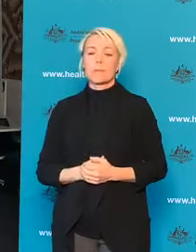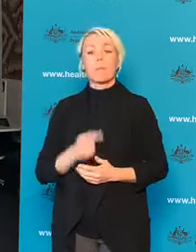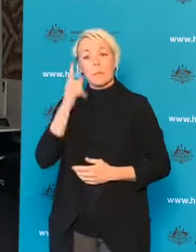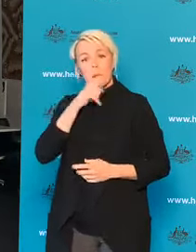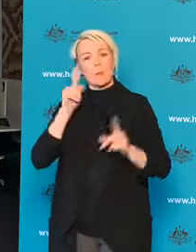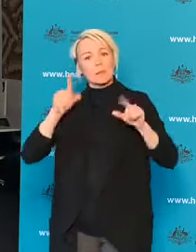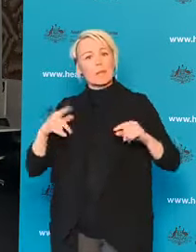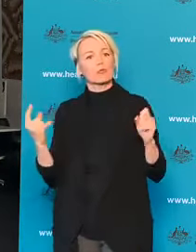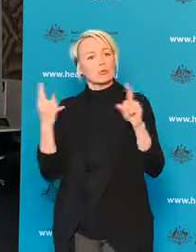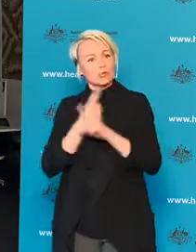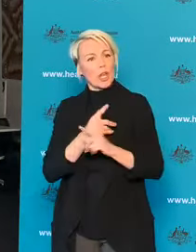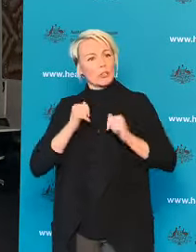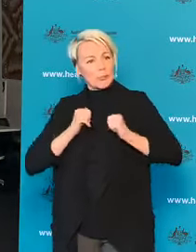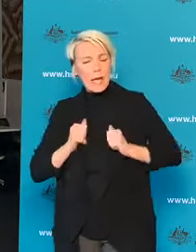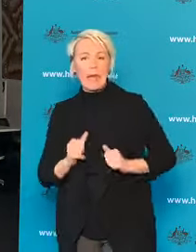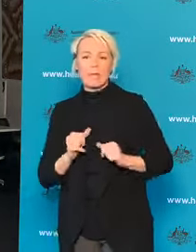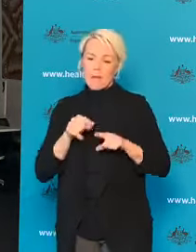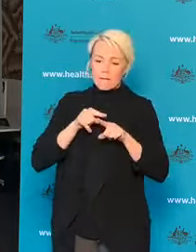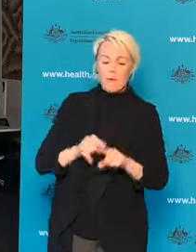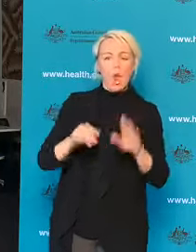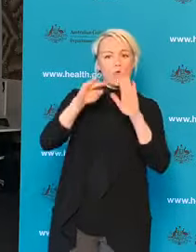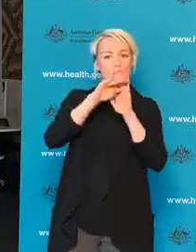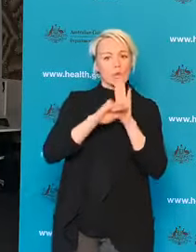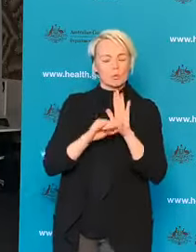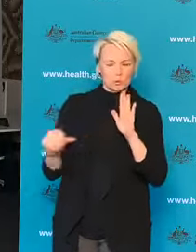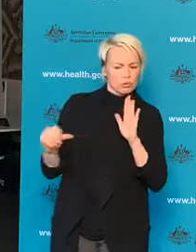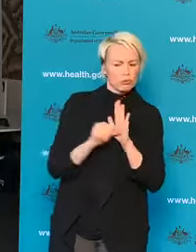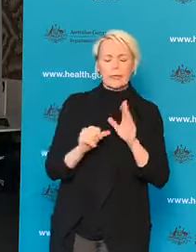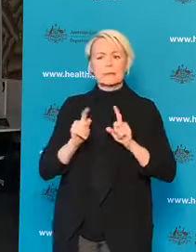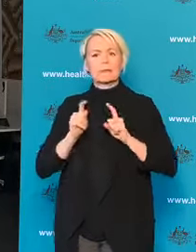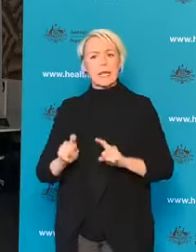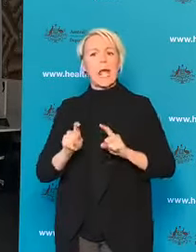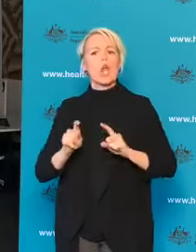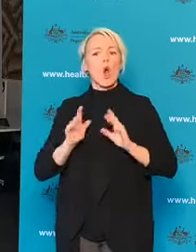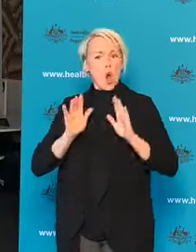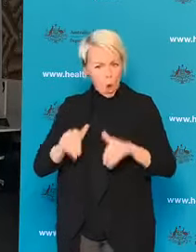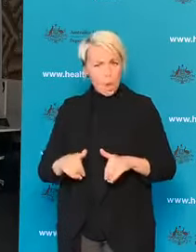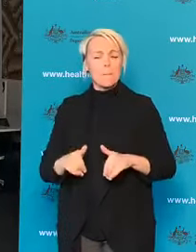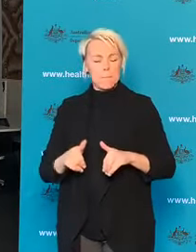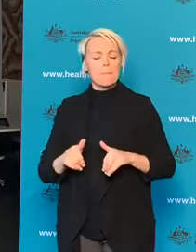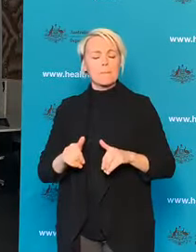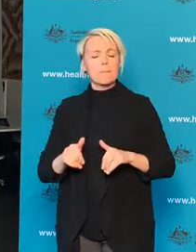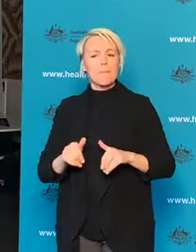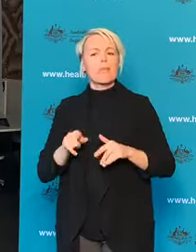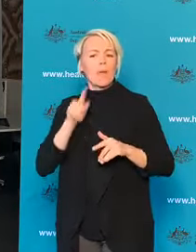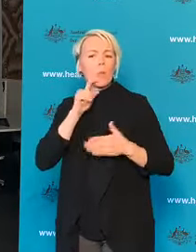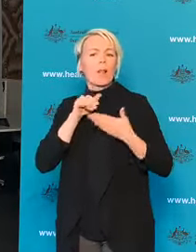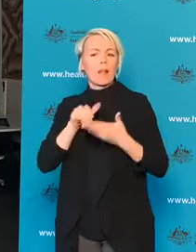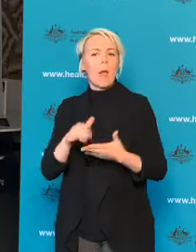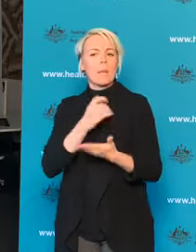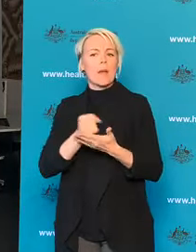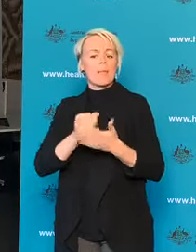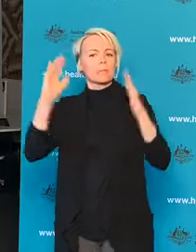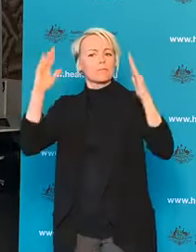among the population. Everyone in Victoria must be following the restrictions in place.